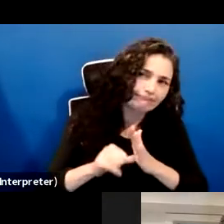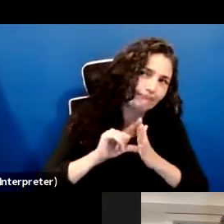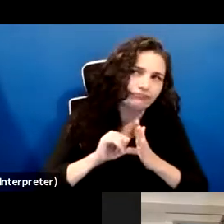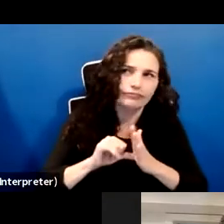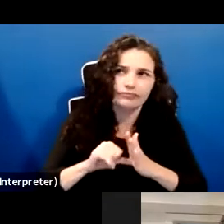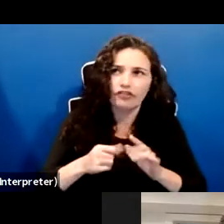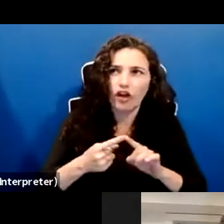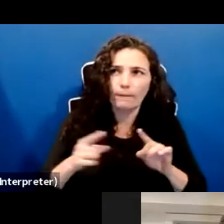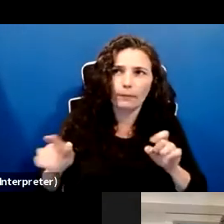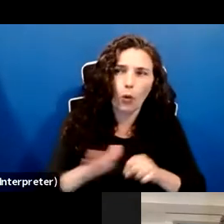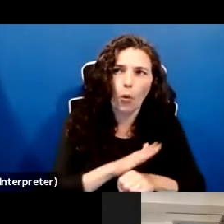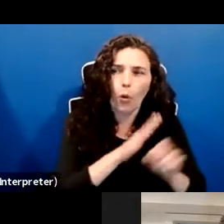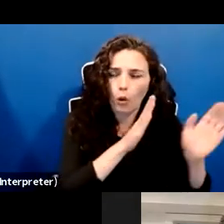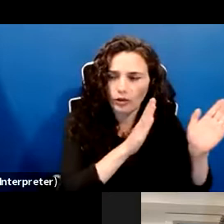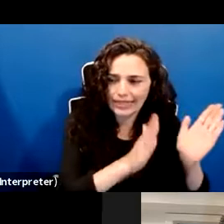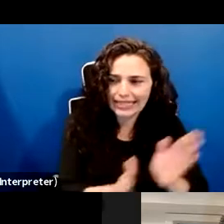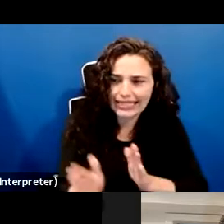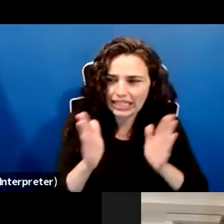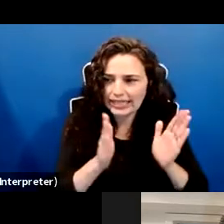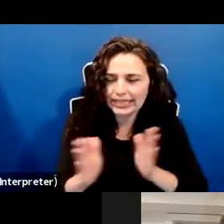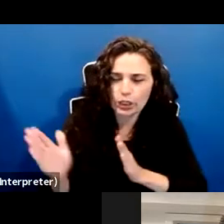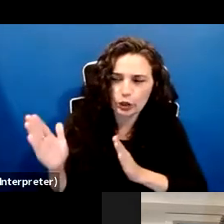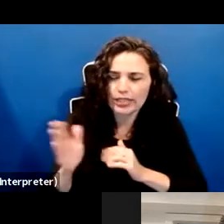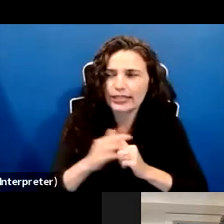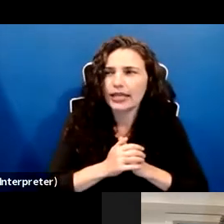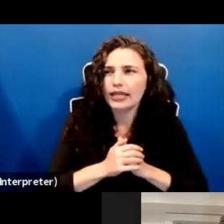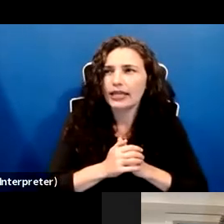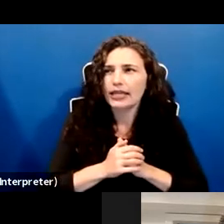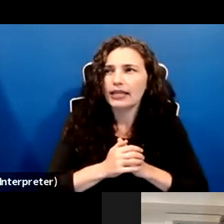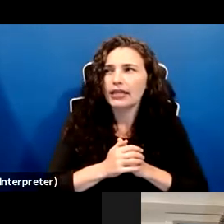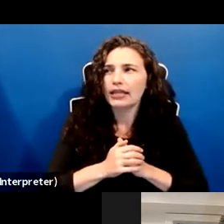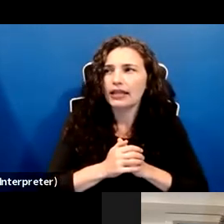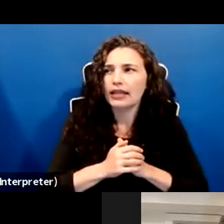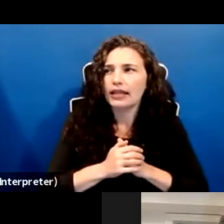is the idea that families don't wanna see blood on your shoes.